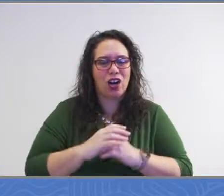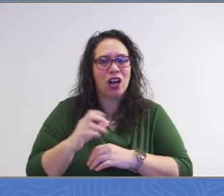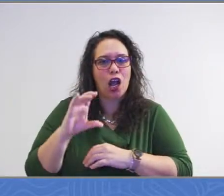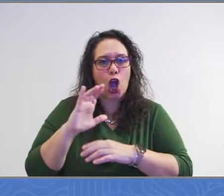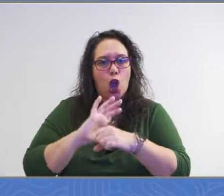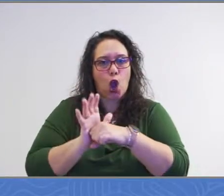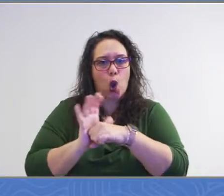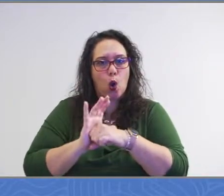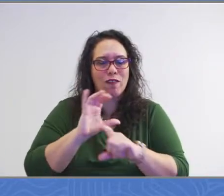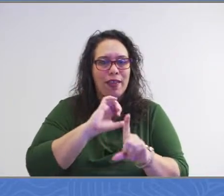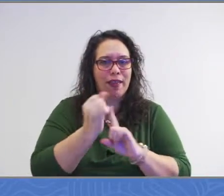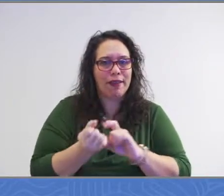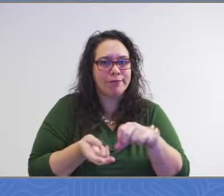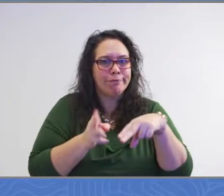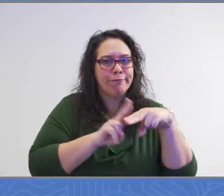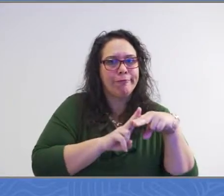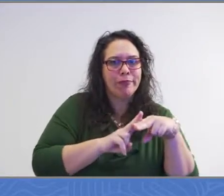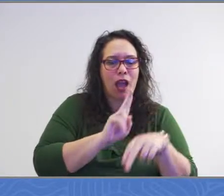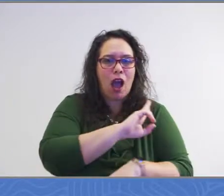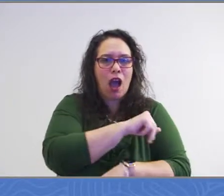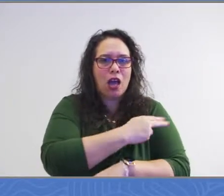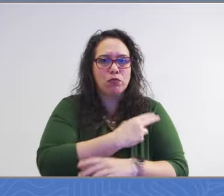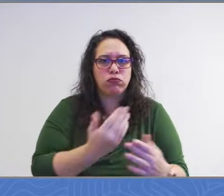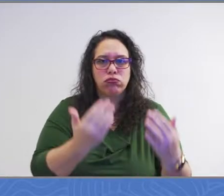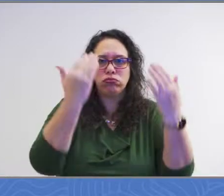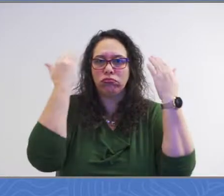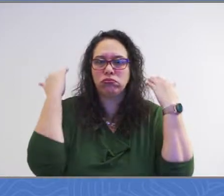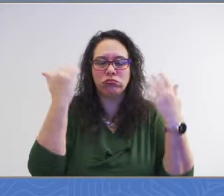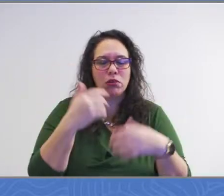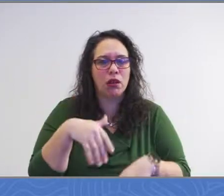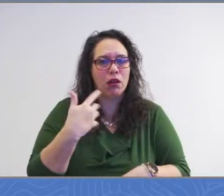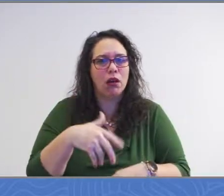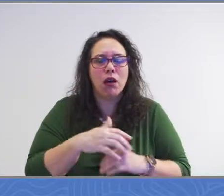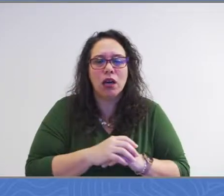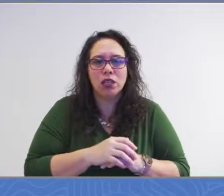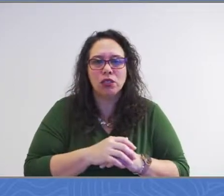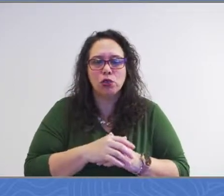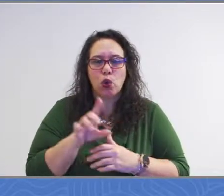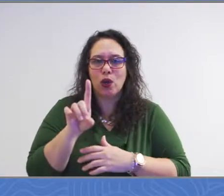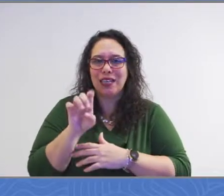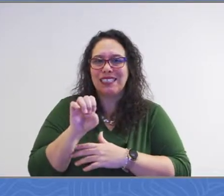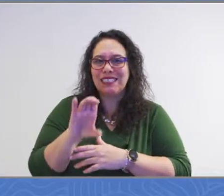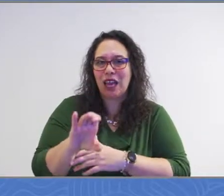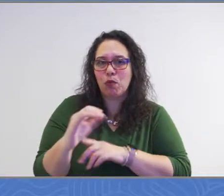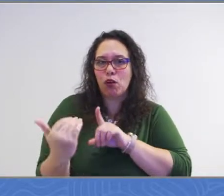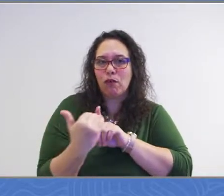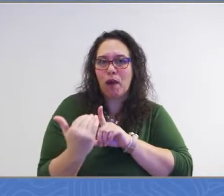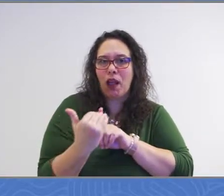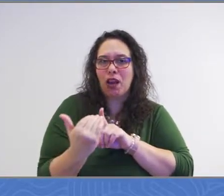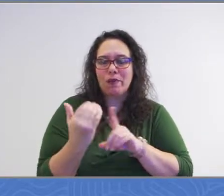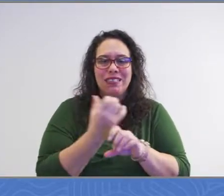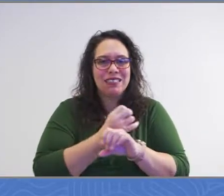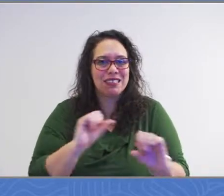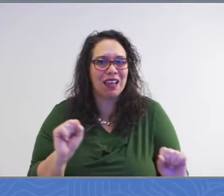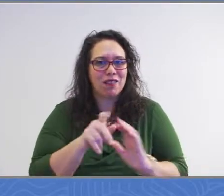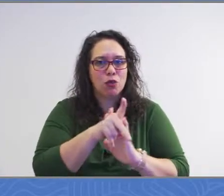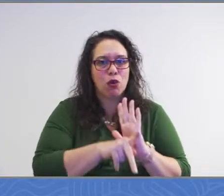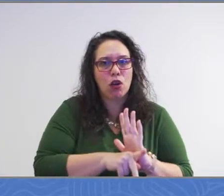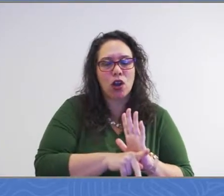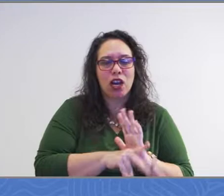and hospitals being overwhelmed in over capacity. In December, we were reminded about safety protocols and the site was making sure